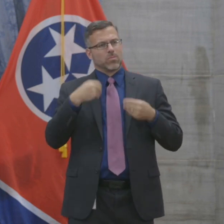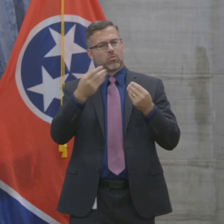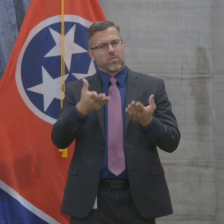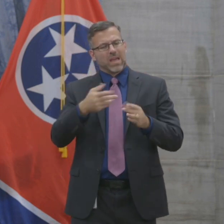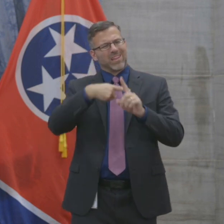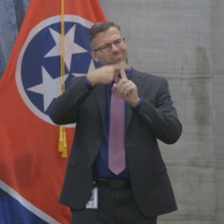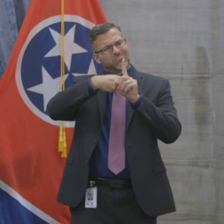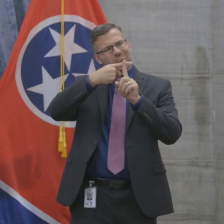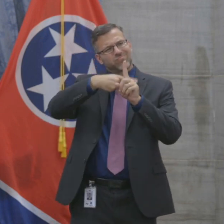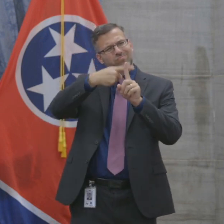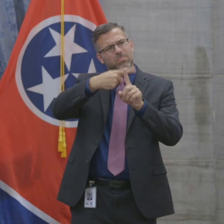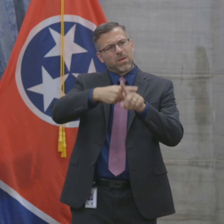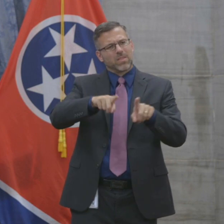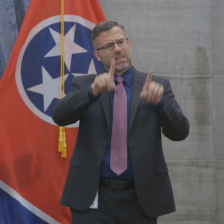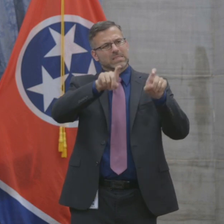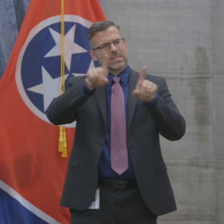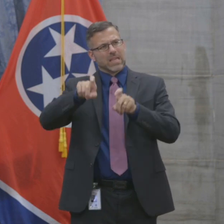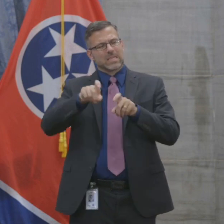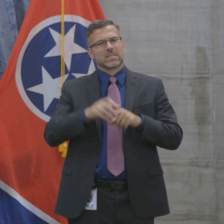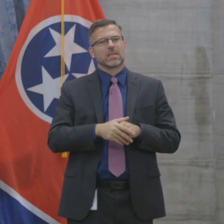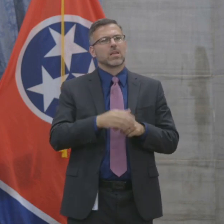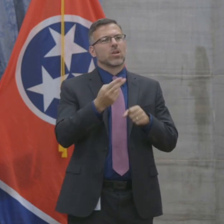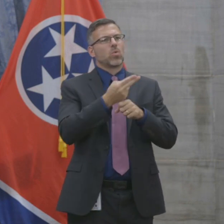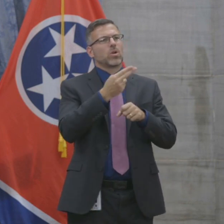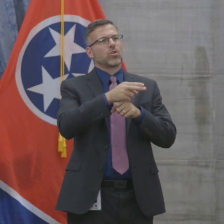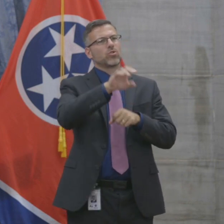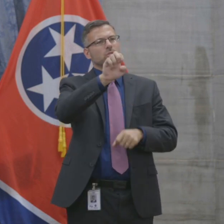many ways, it has been uniquely challenging for those with